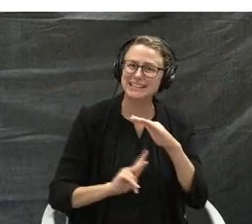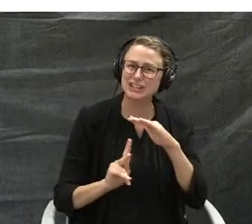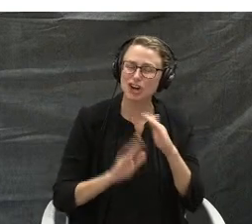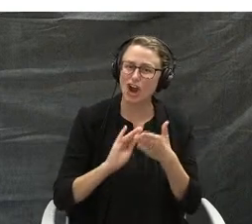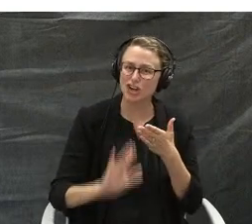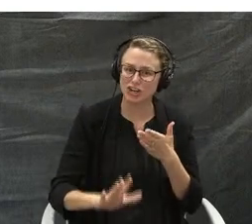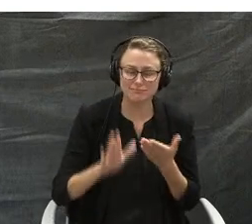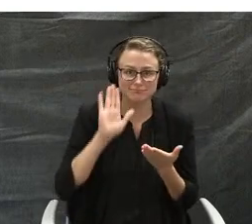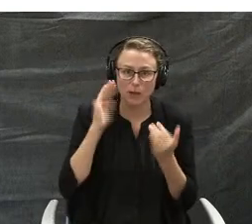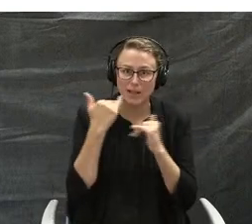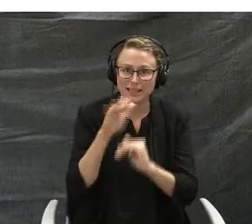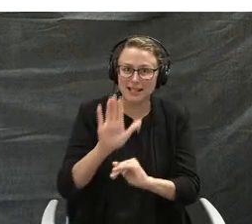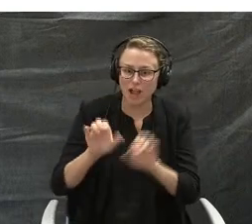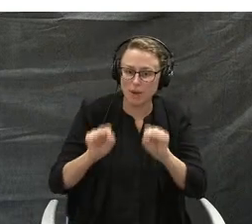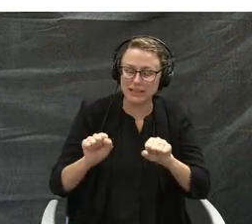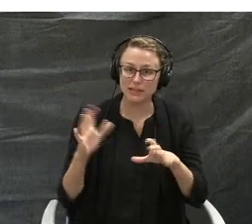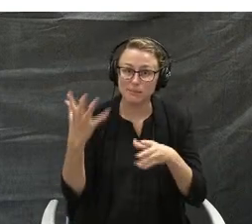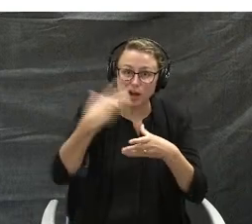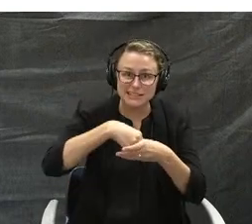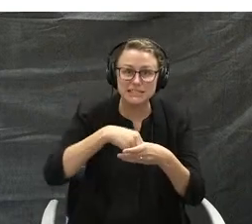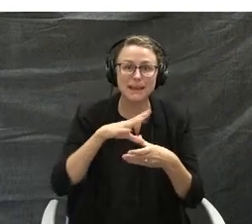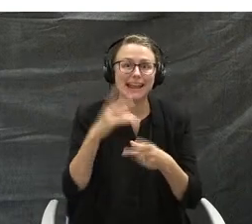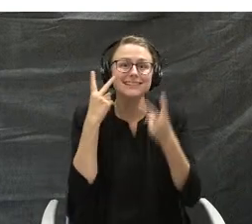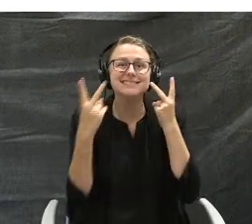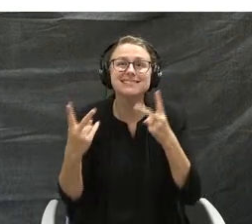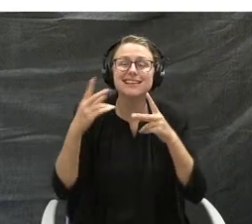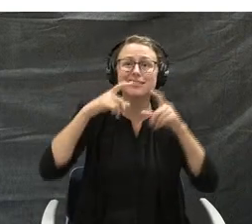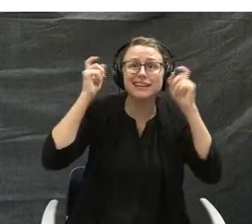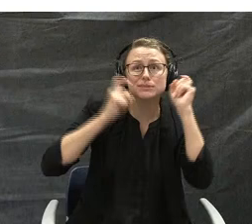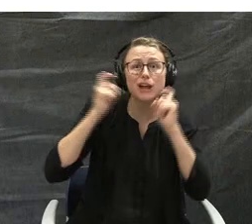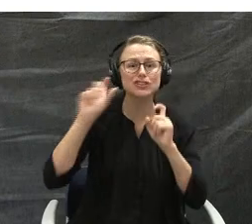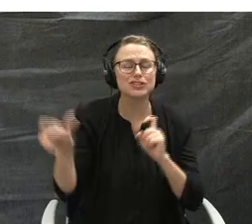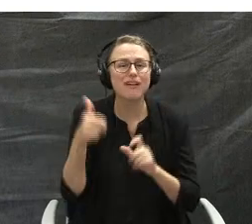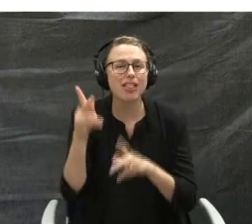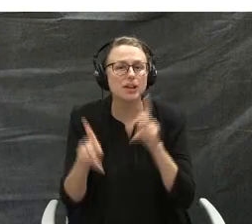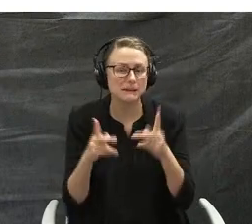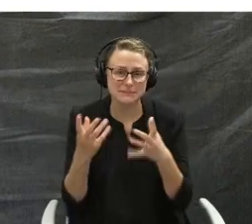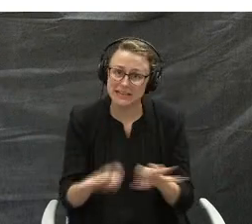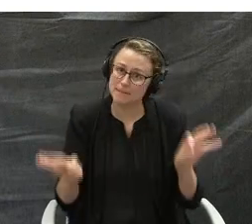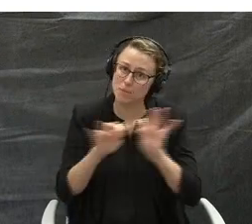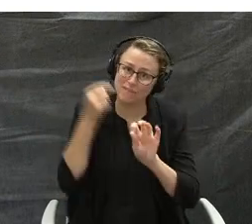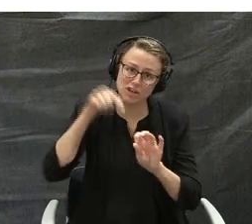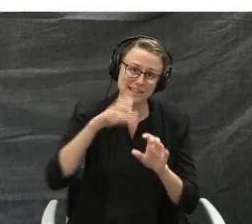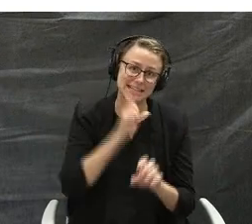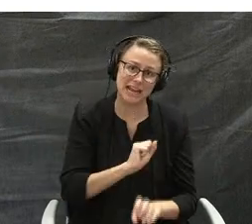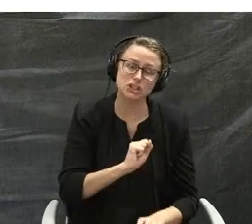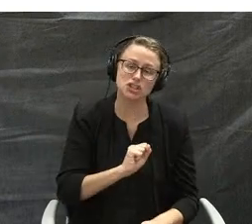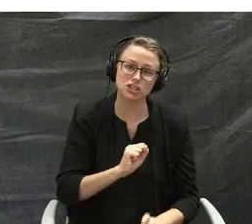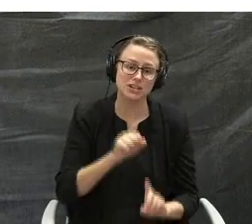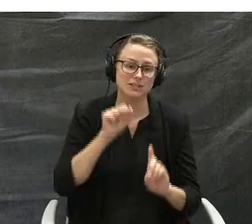ability to participate and see the facial expressions of others which is key for this age. Shields or dividers would be